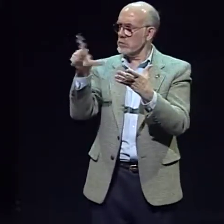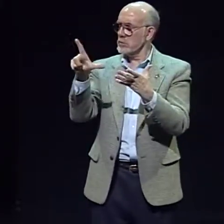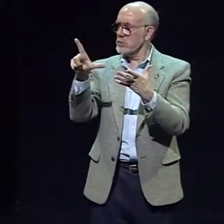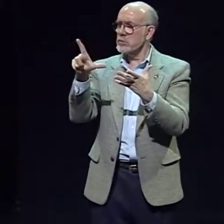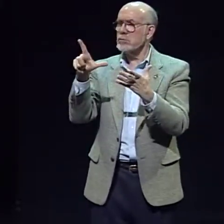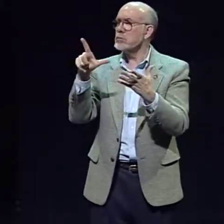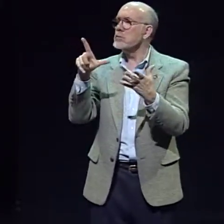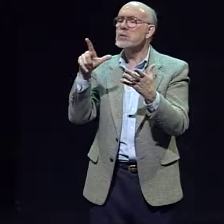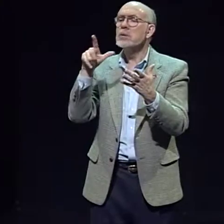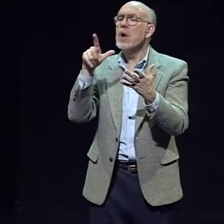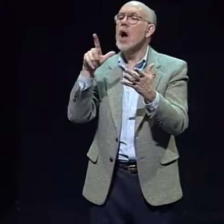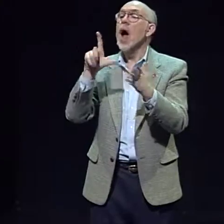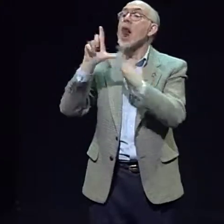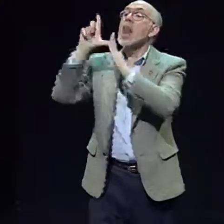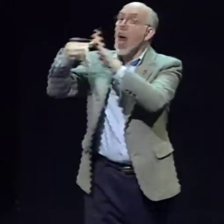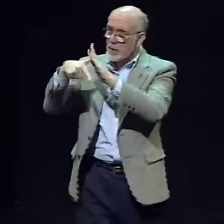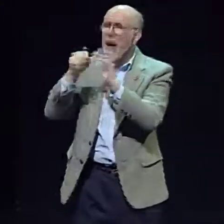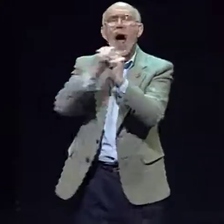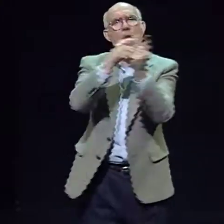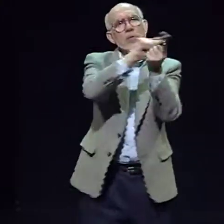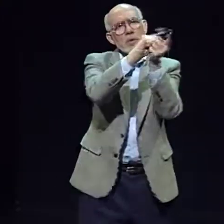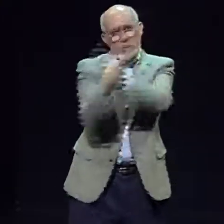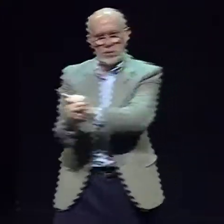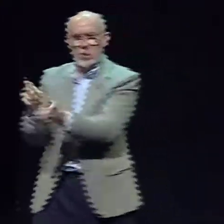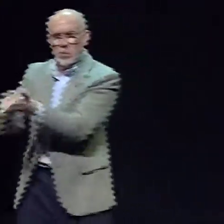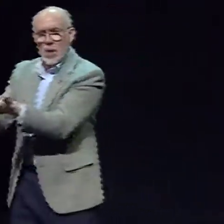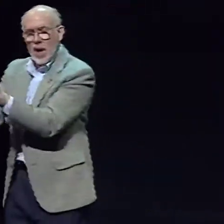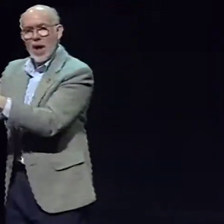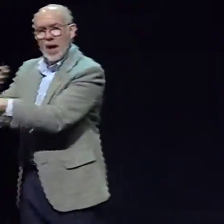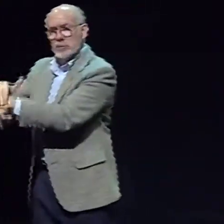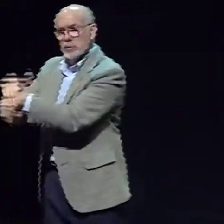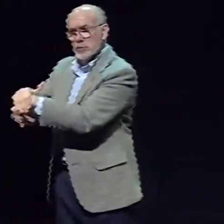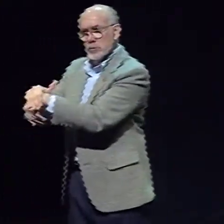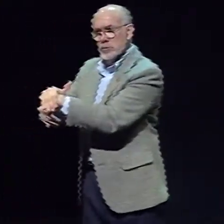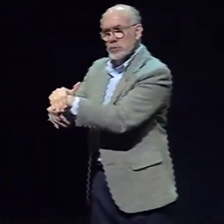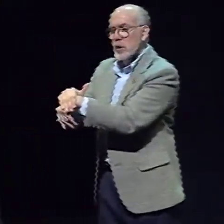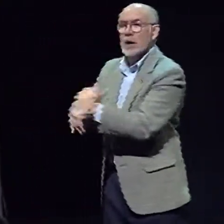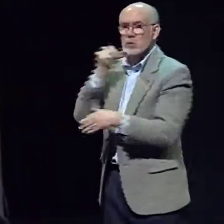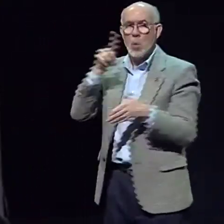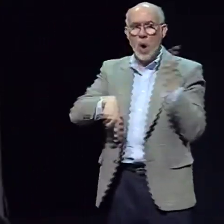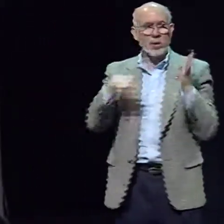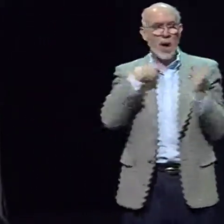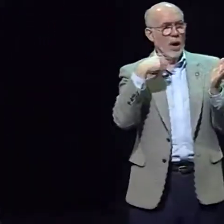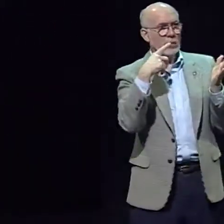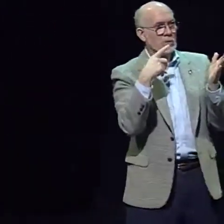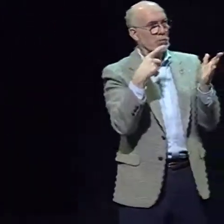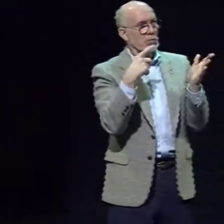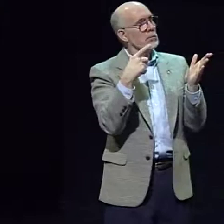STORIES OR POETRY THAT ORIGINATED FROM ASL